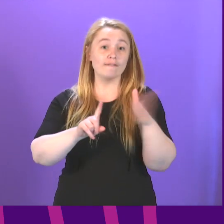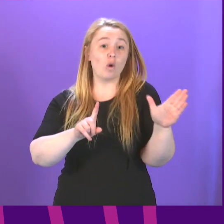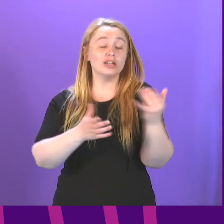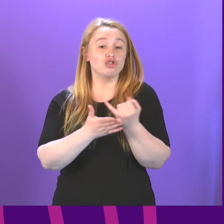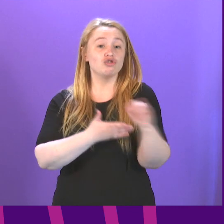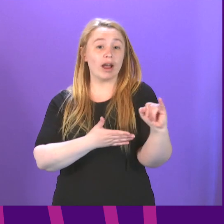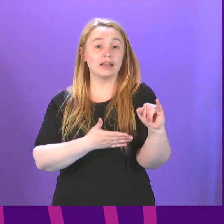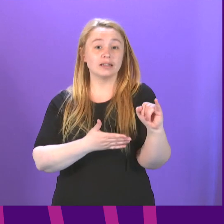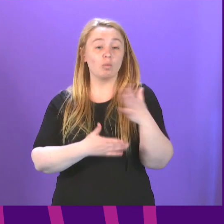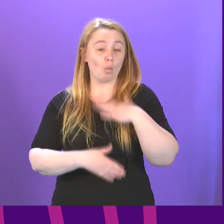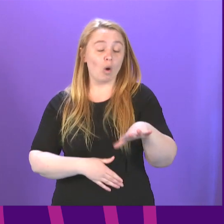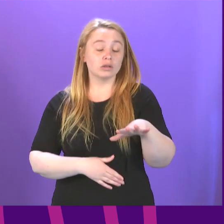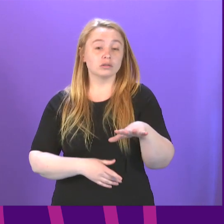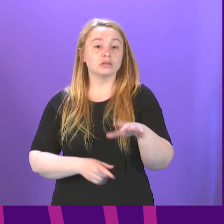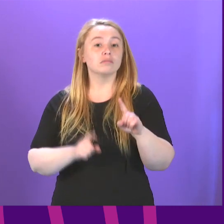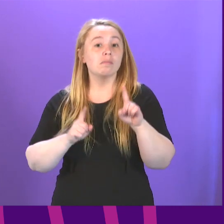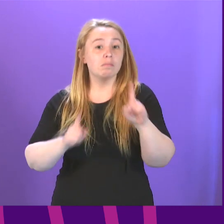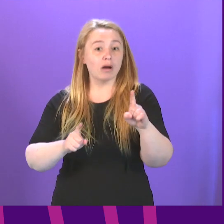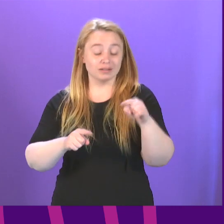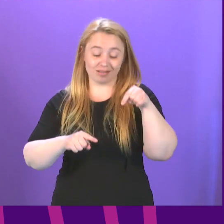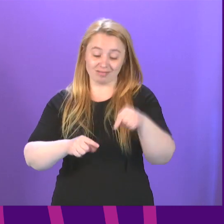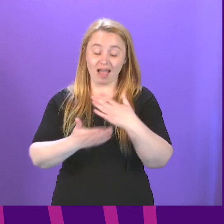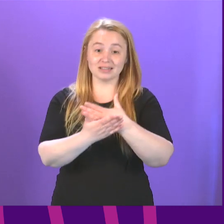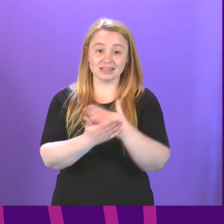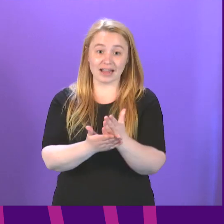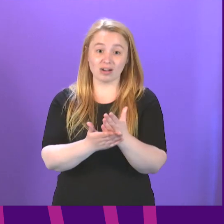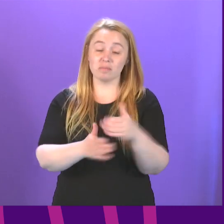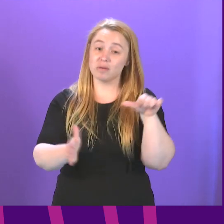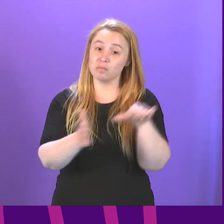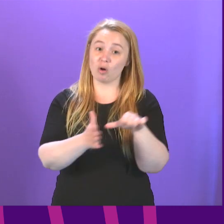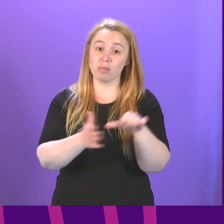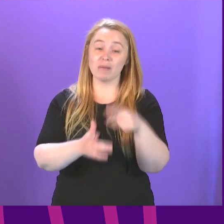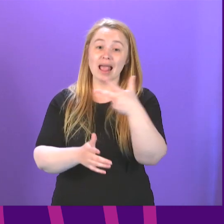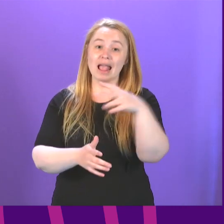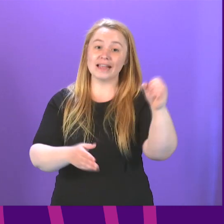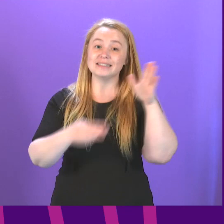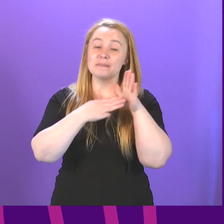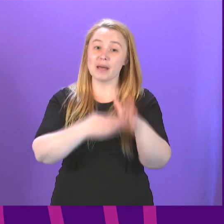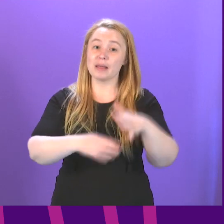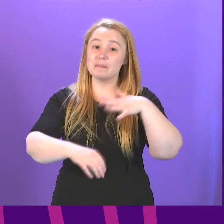we cannot ignore the fact that the sector has seen real terms funding cuts of £80 million since 2008,